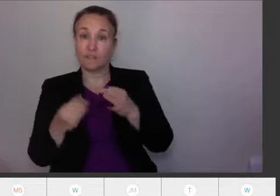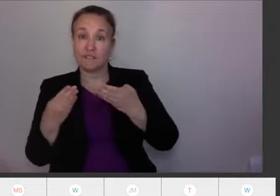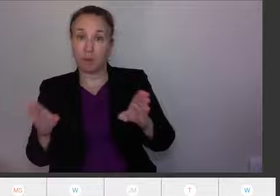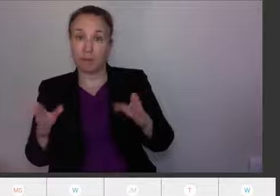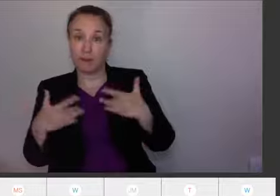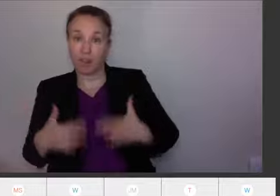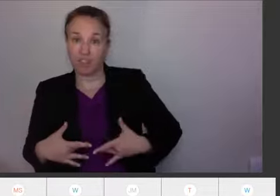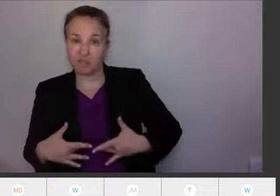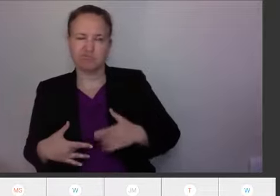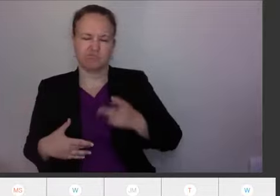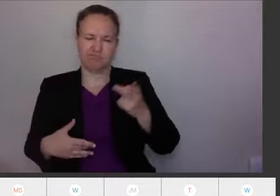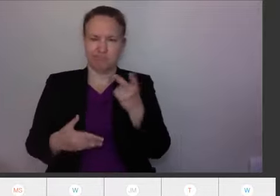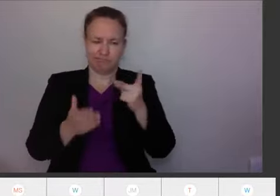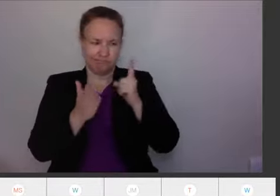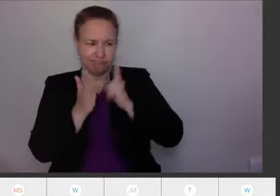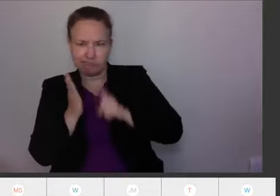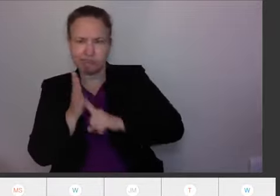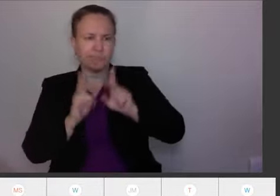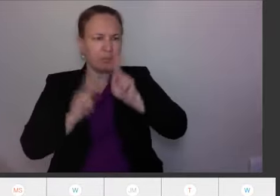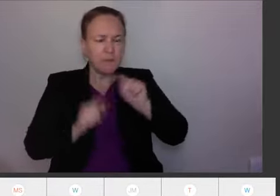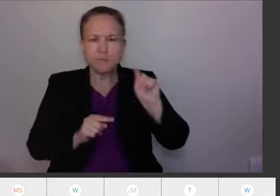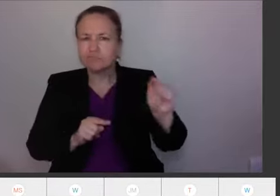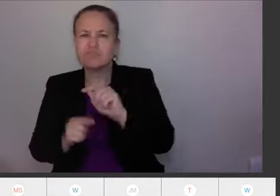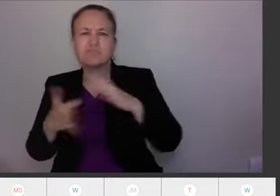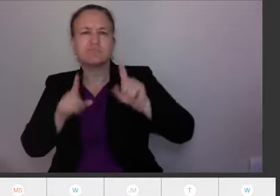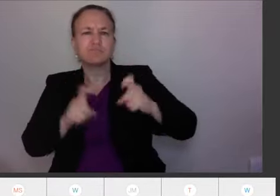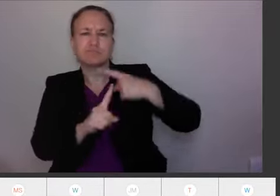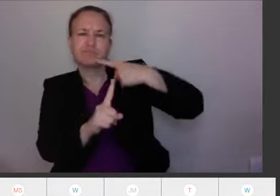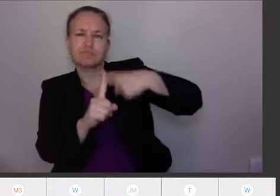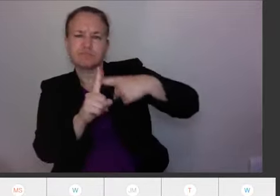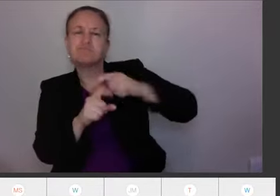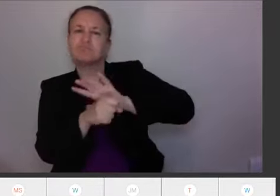have investigated individuals who have tested positive for covid19